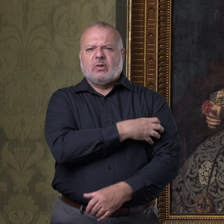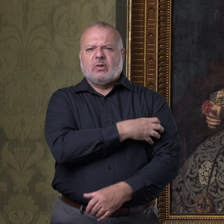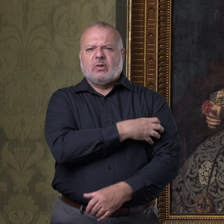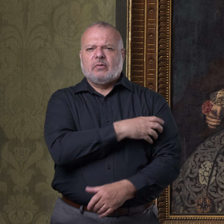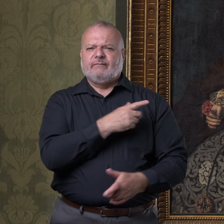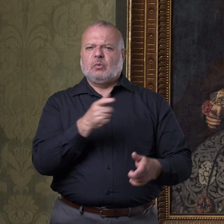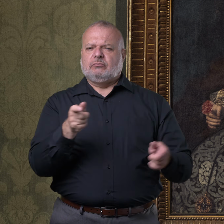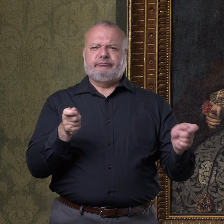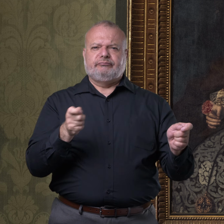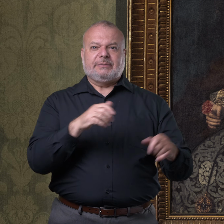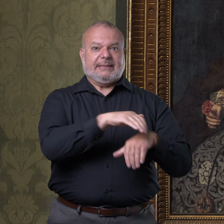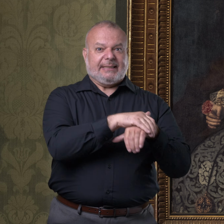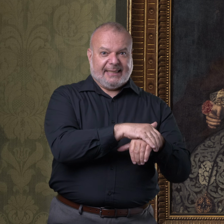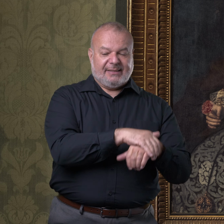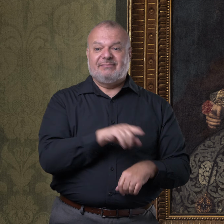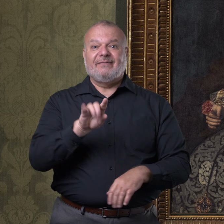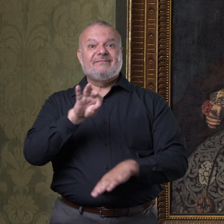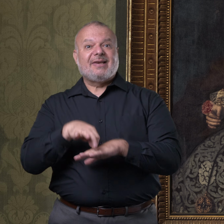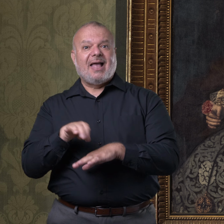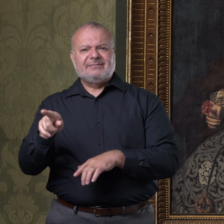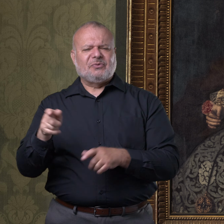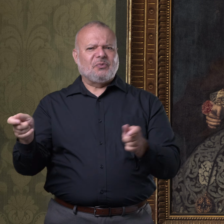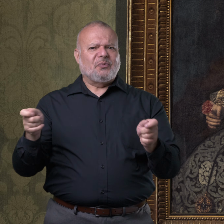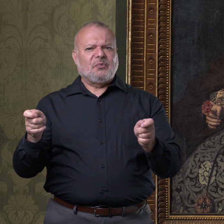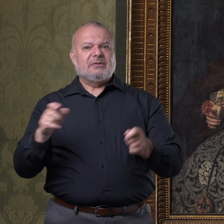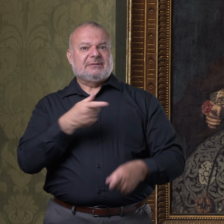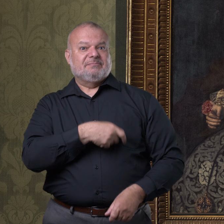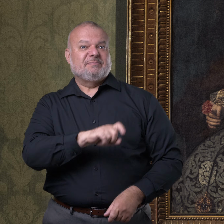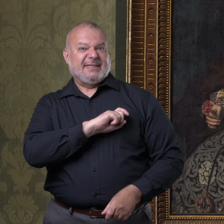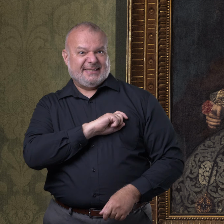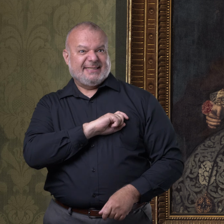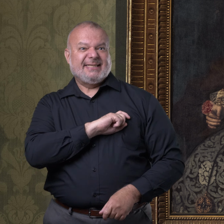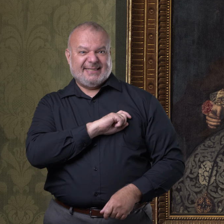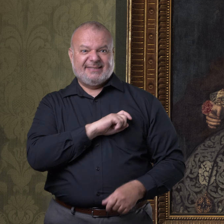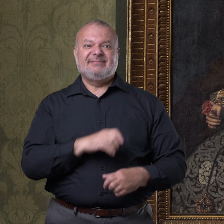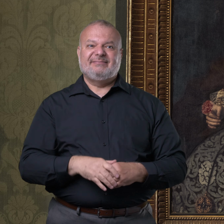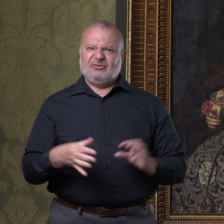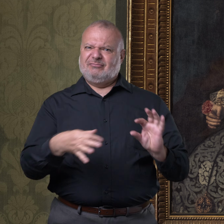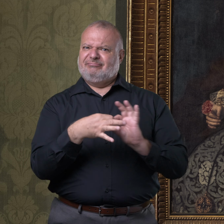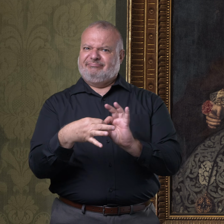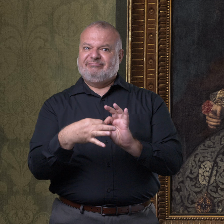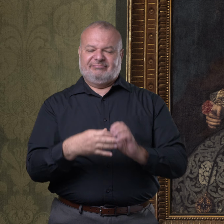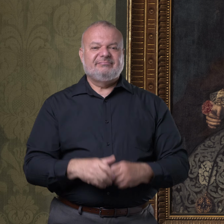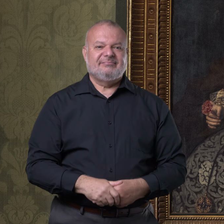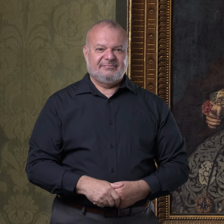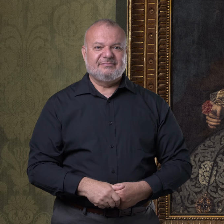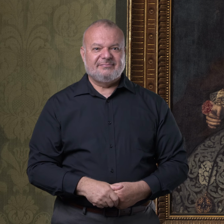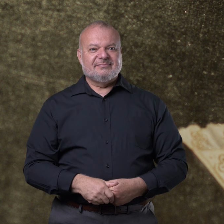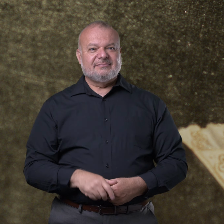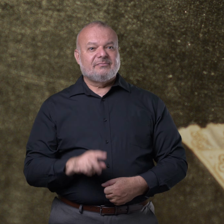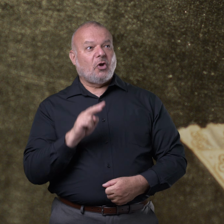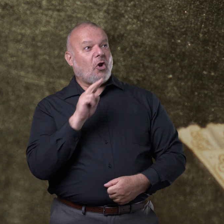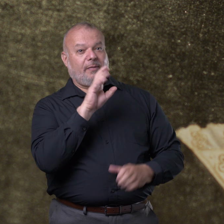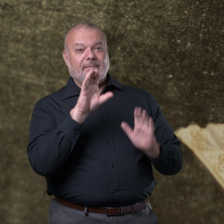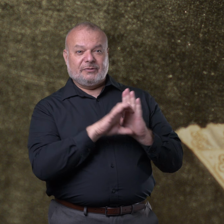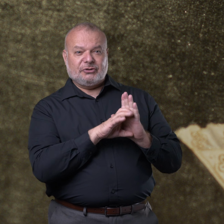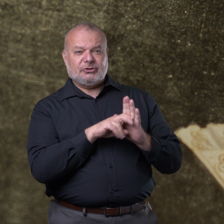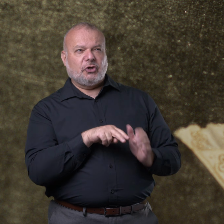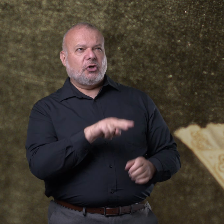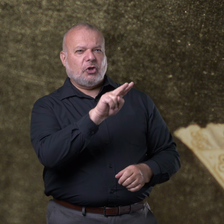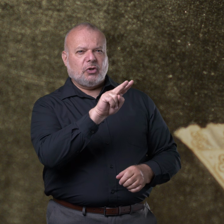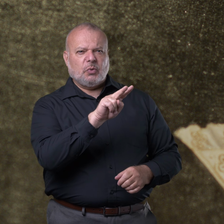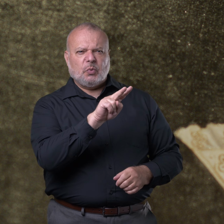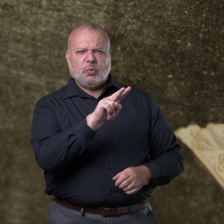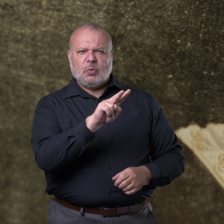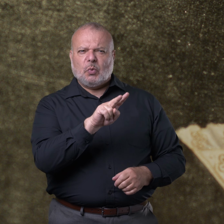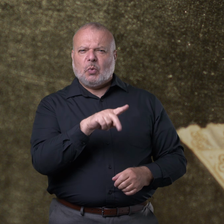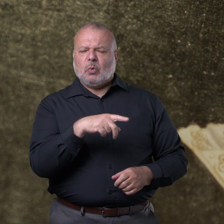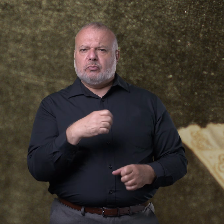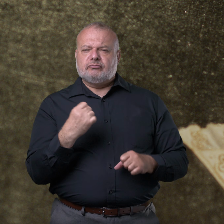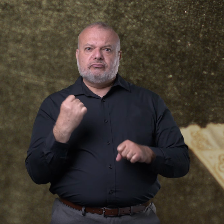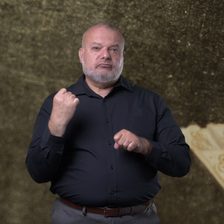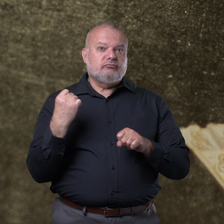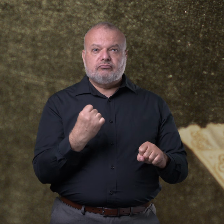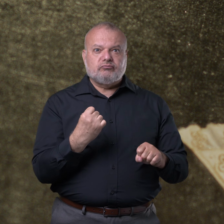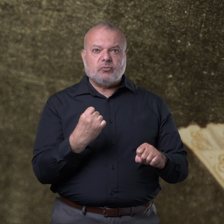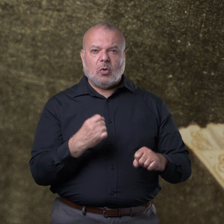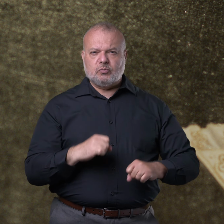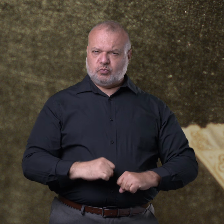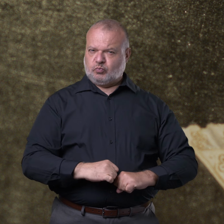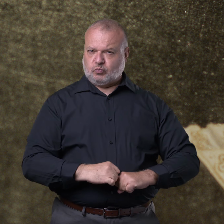the immediate impression is of a rather fierce-looking woman.